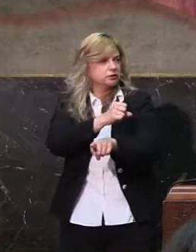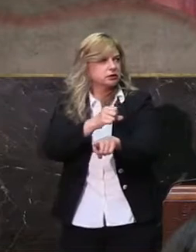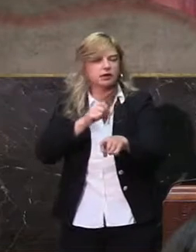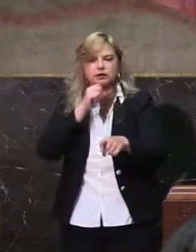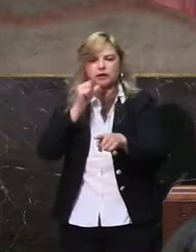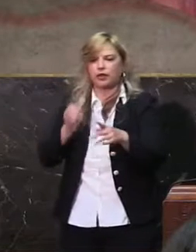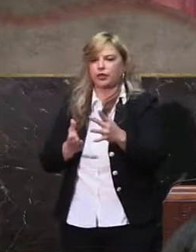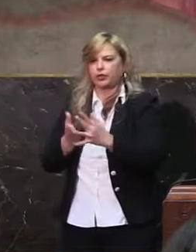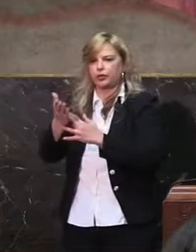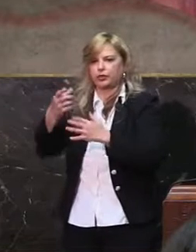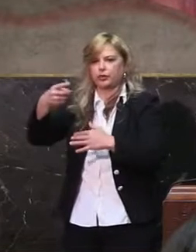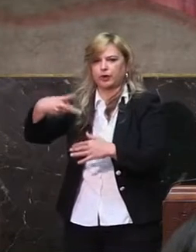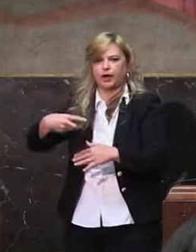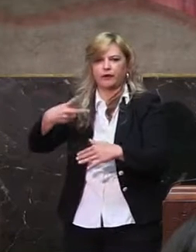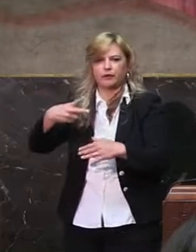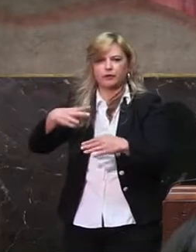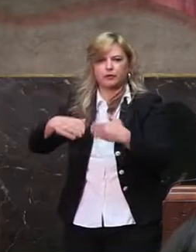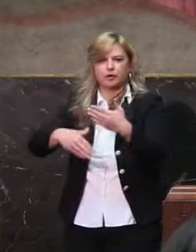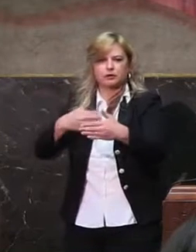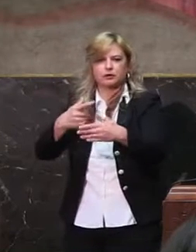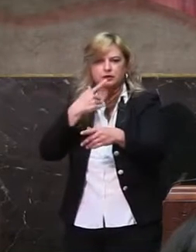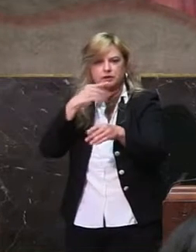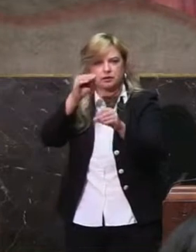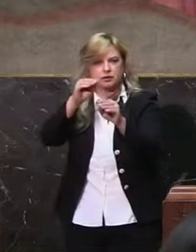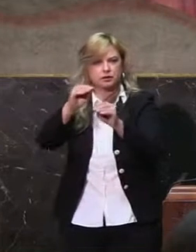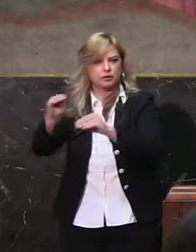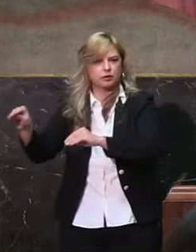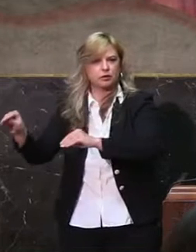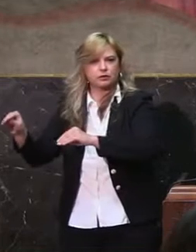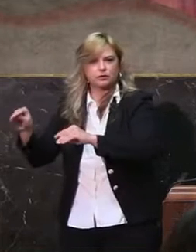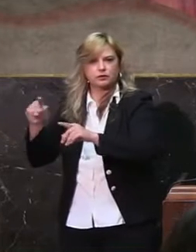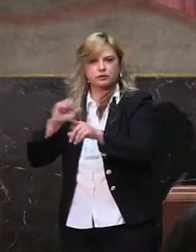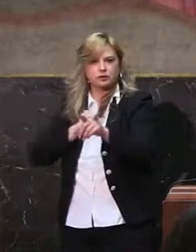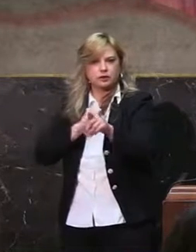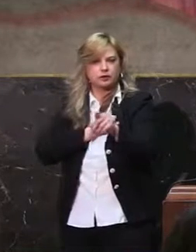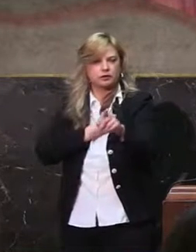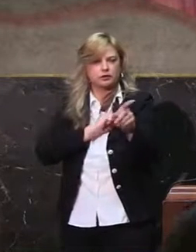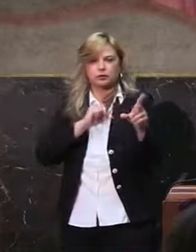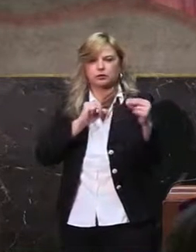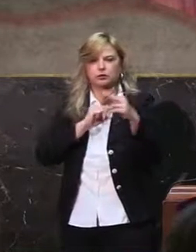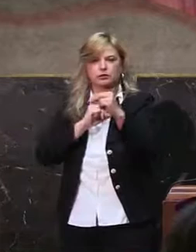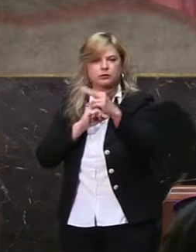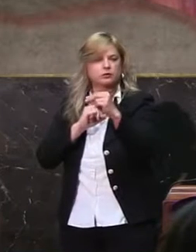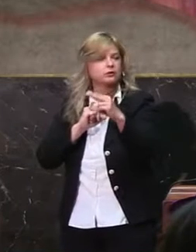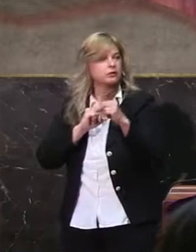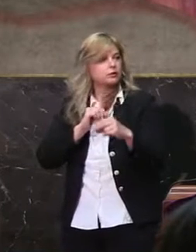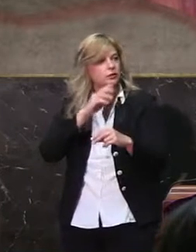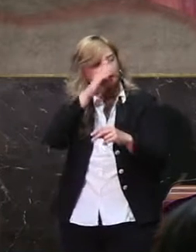the process I mean so it stayed on the house floor